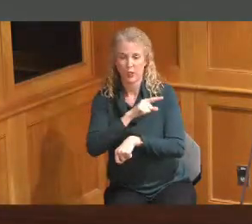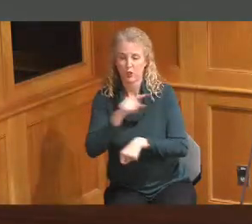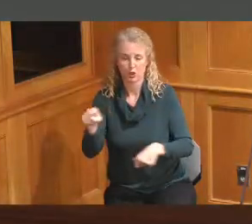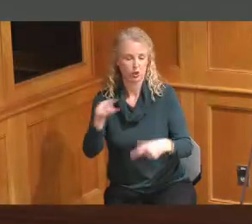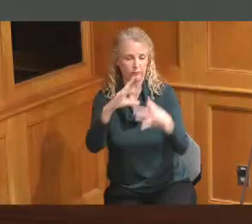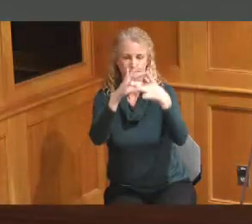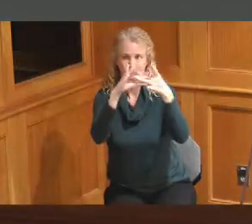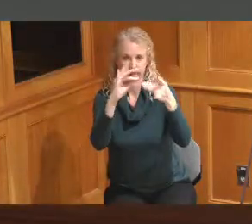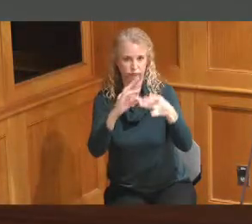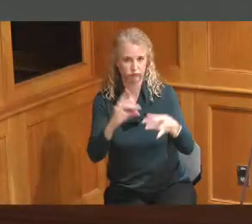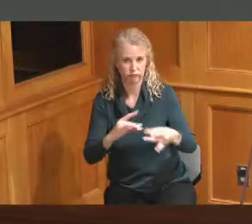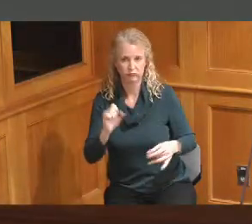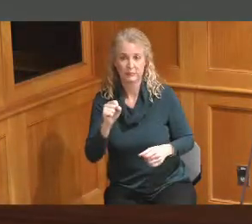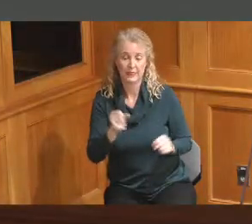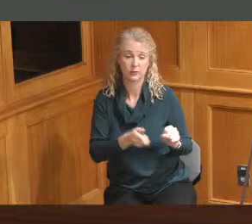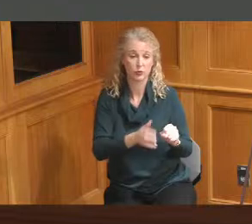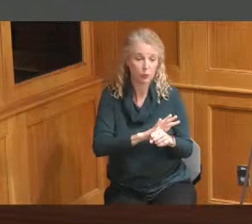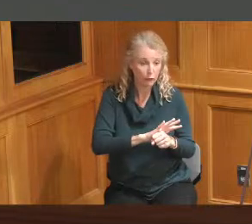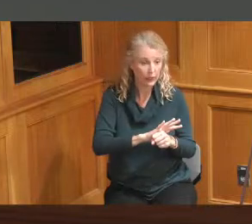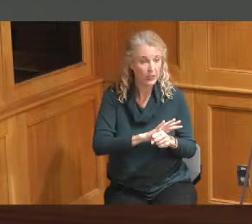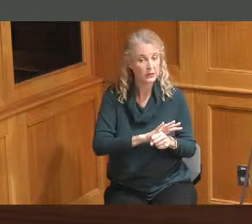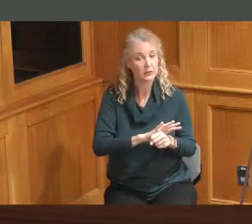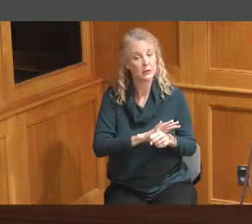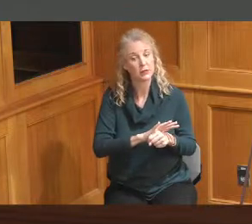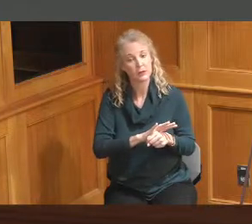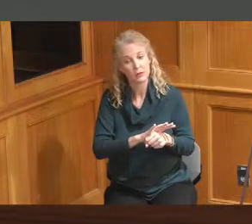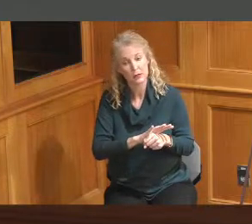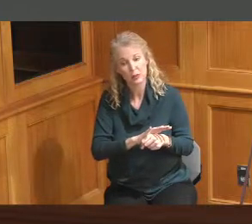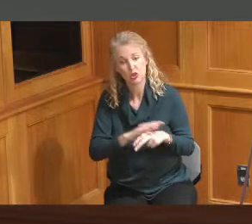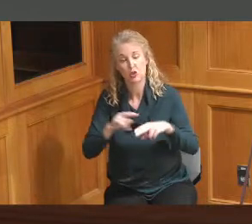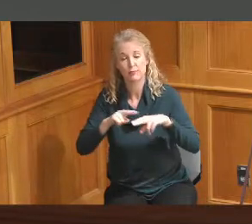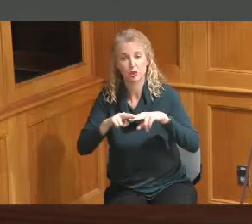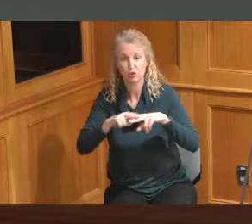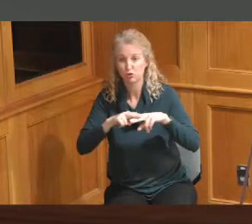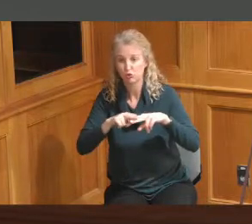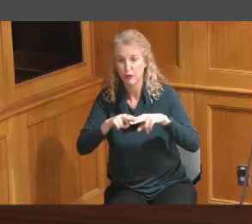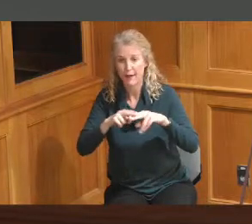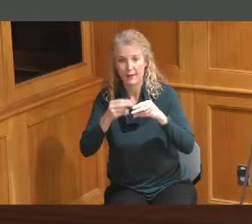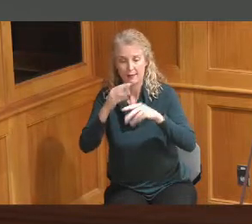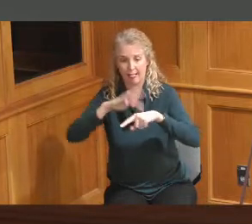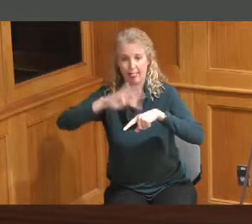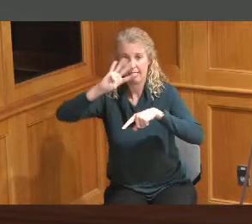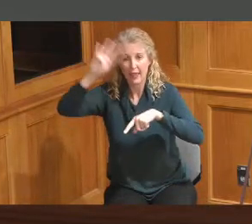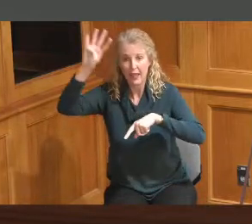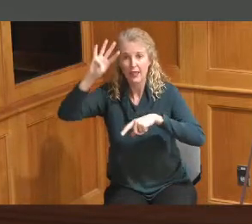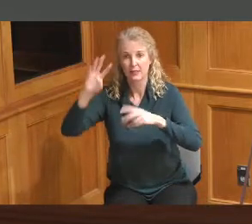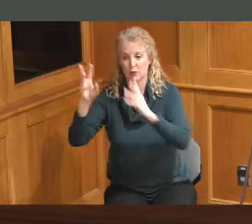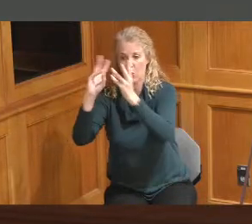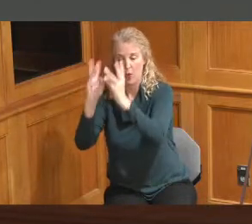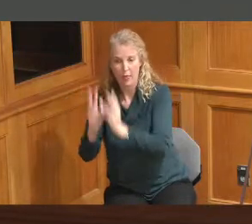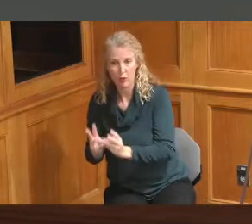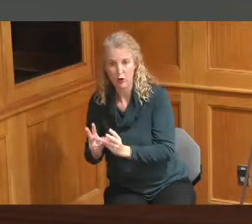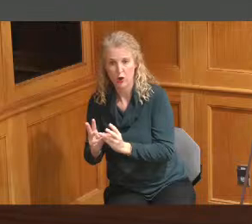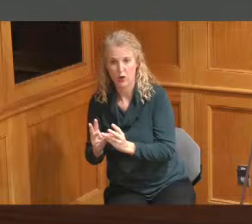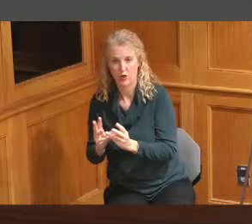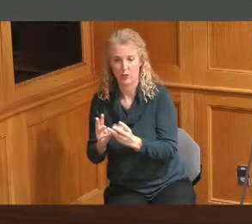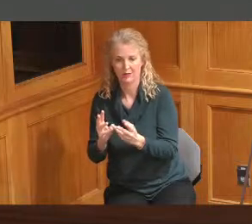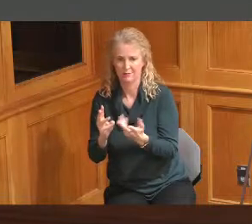the various things from Covid to the styrene leak to weather even going back a couple well earlier